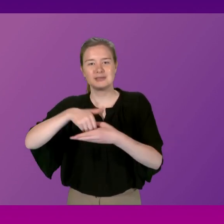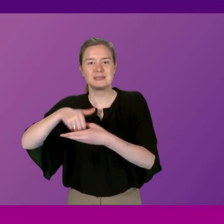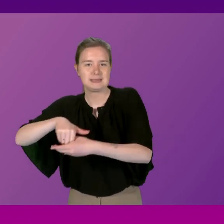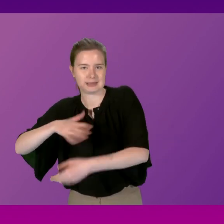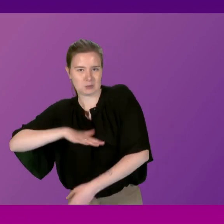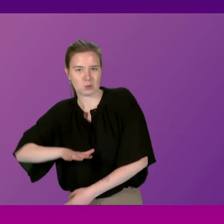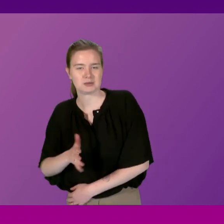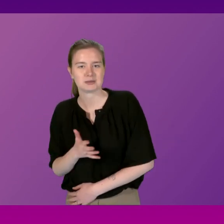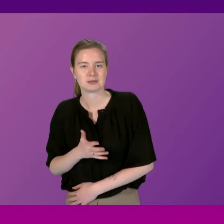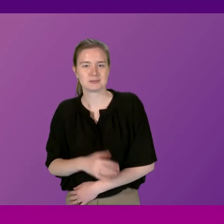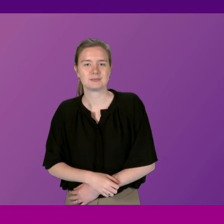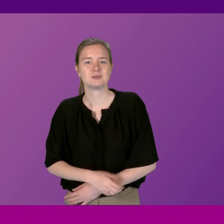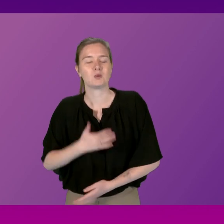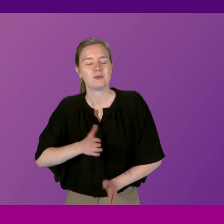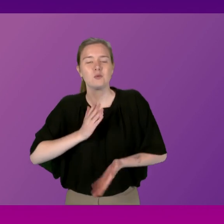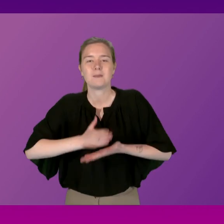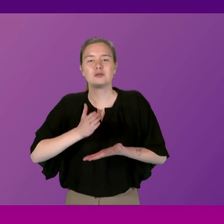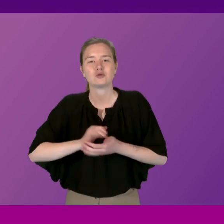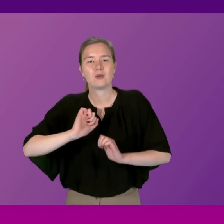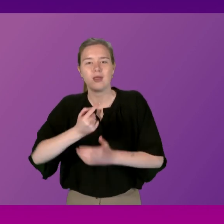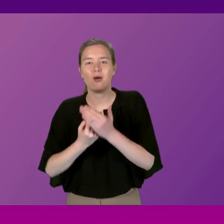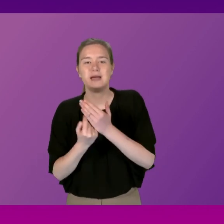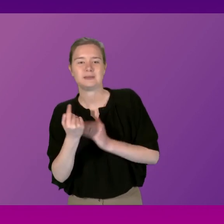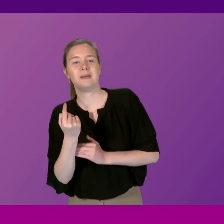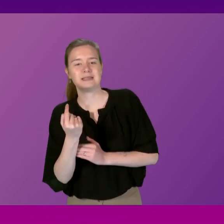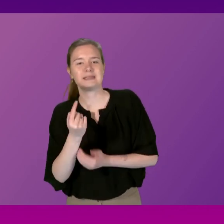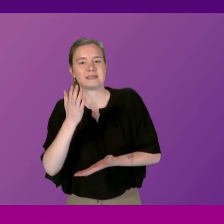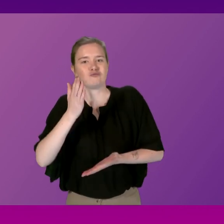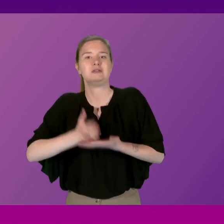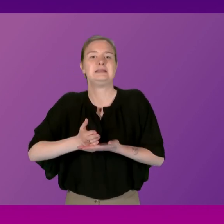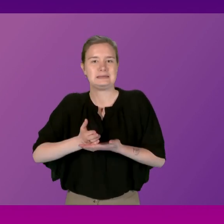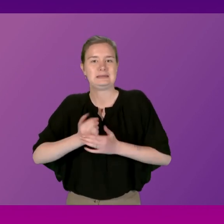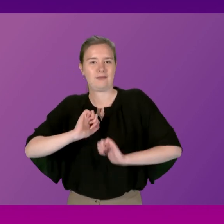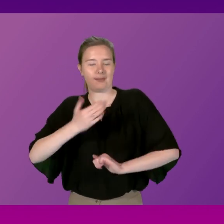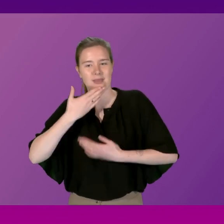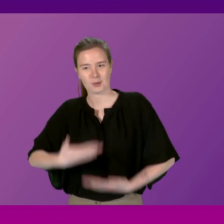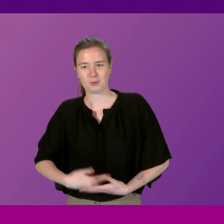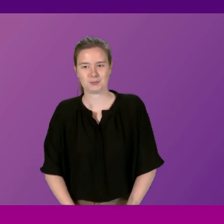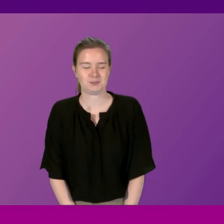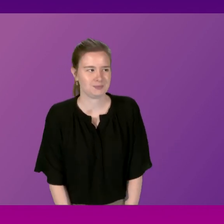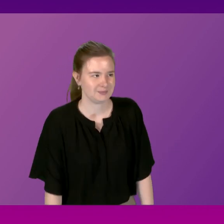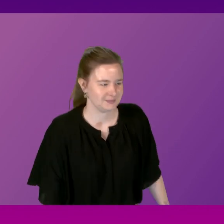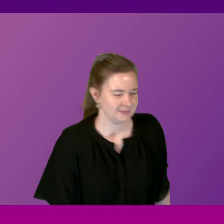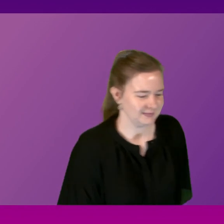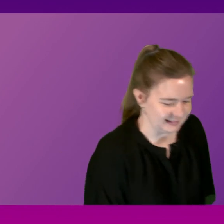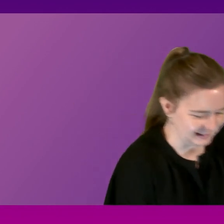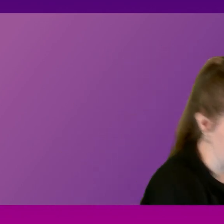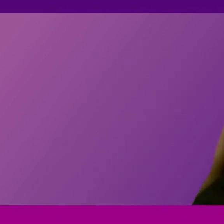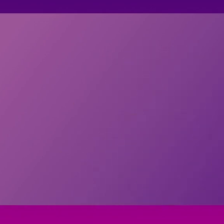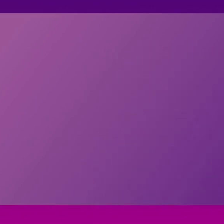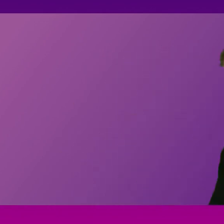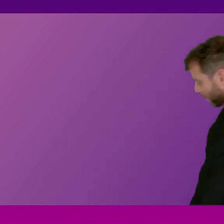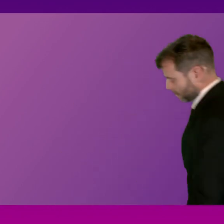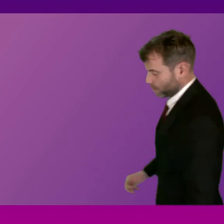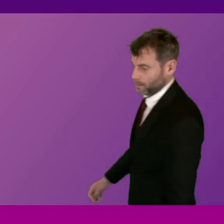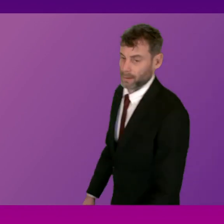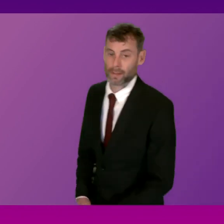We must make their independence a reality.